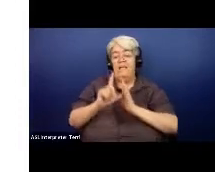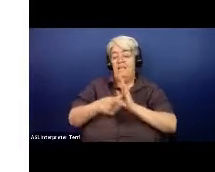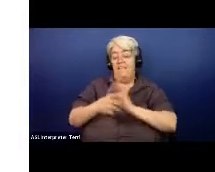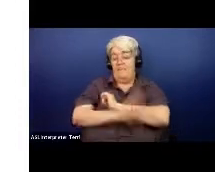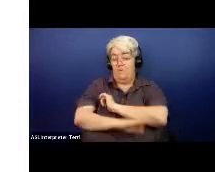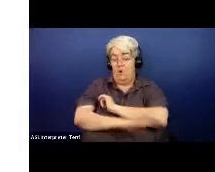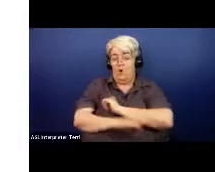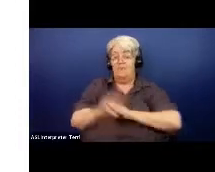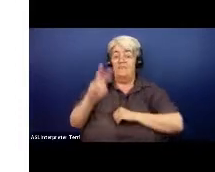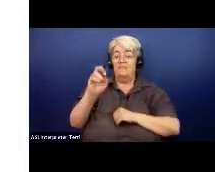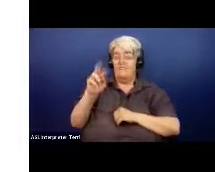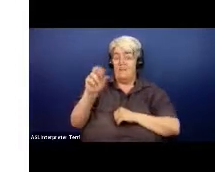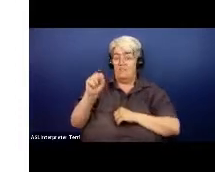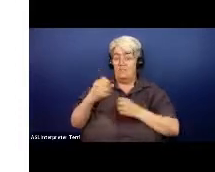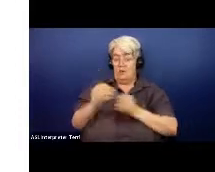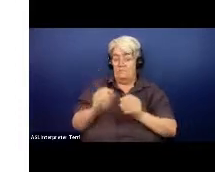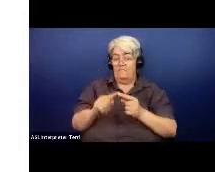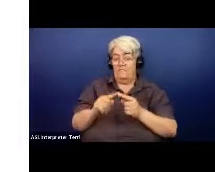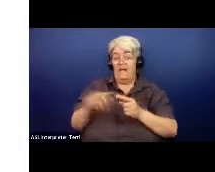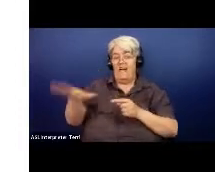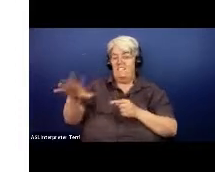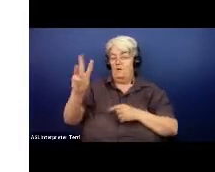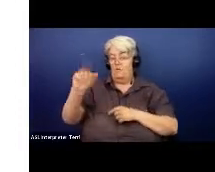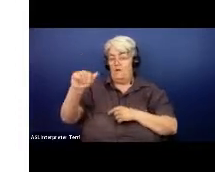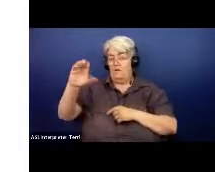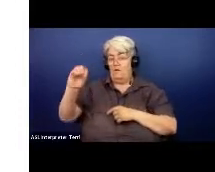out of WACO prepared 656 packages